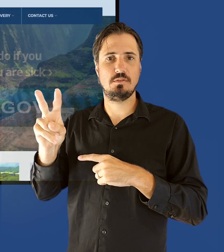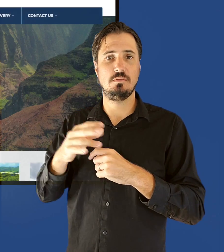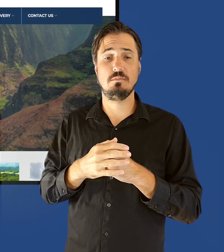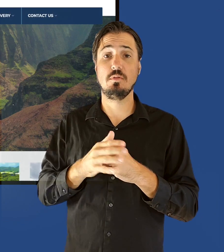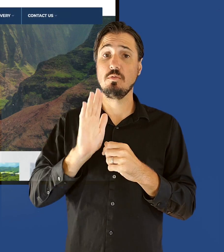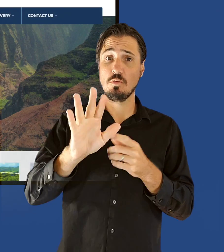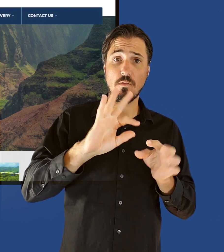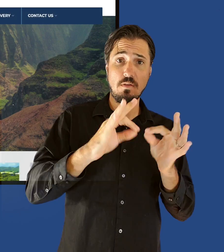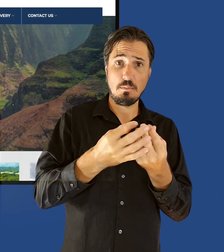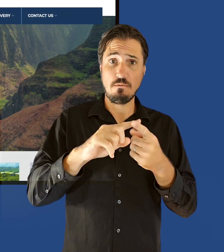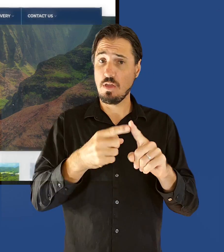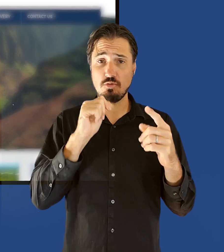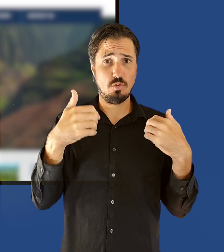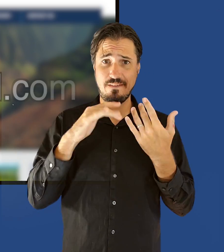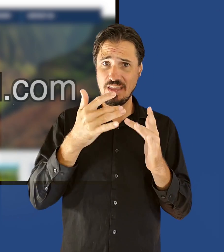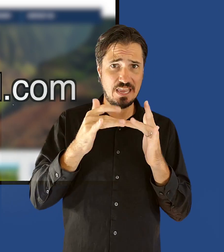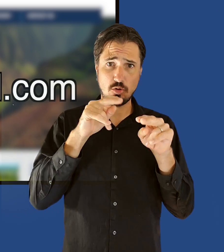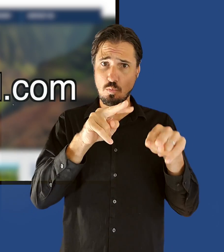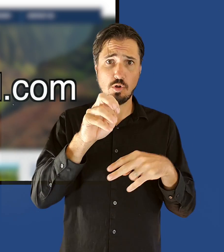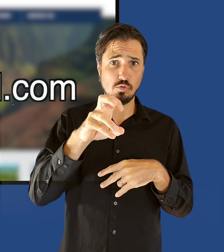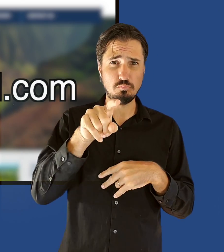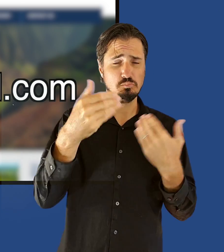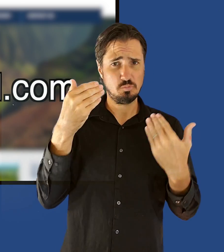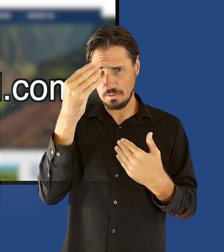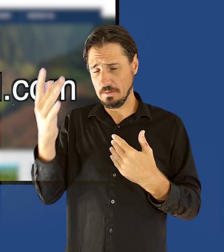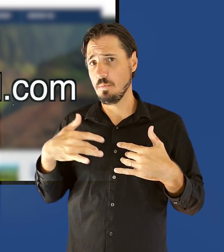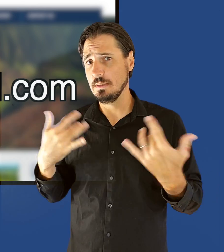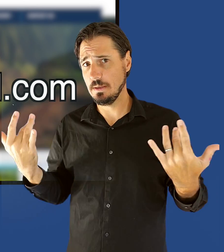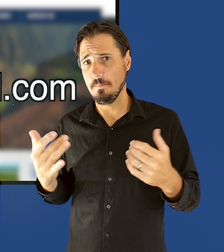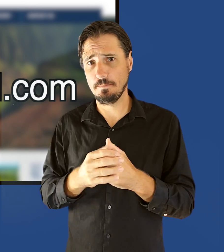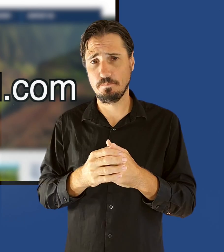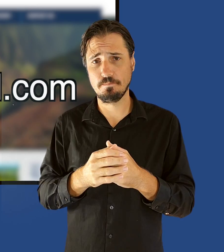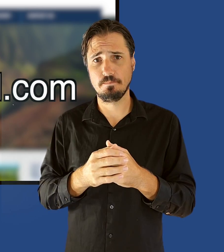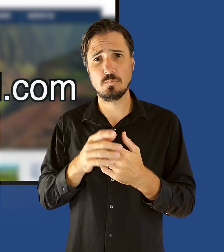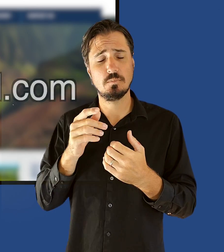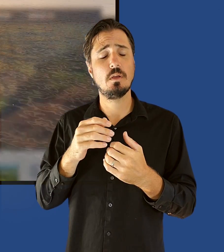Not everyone has internet access or follows the news, so please help to keep your loved ones informed.